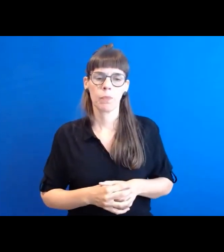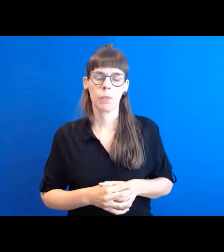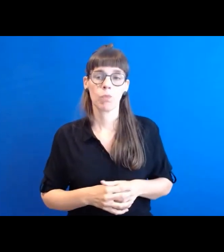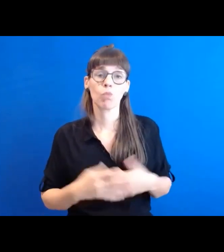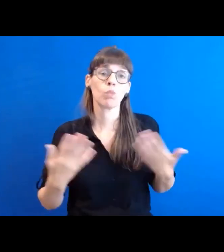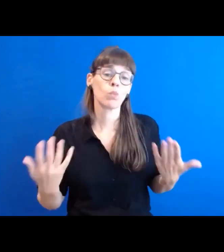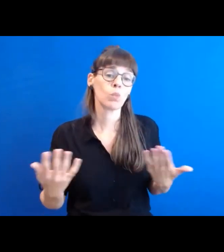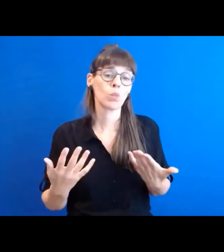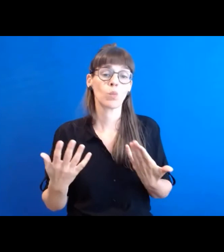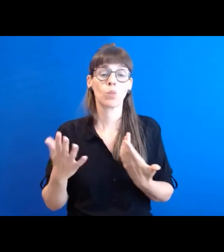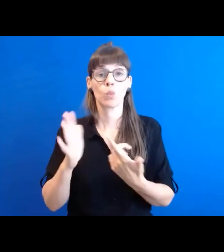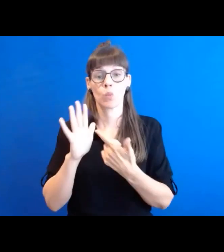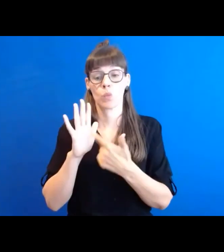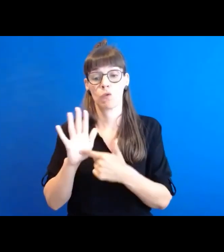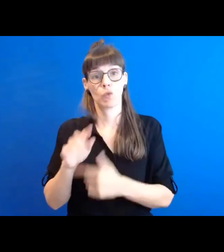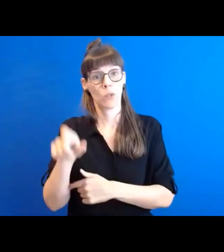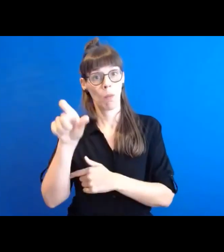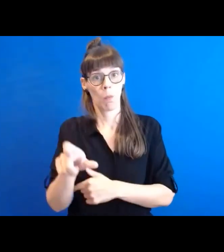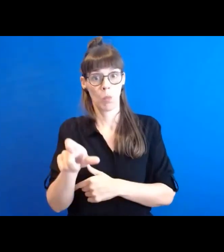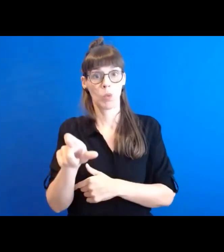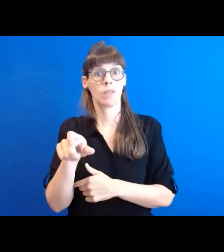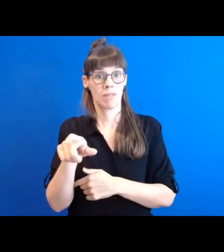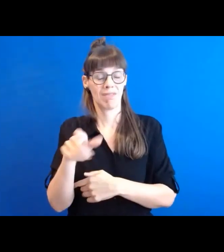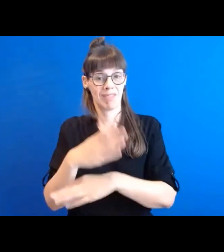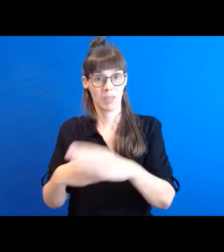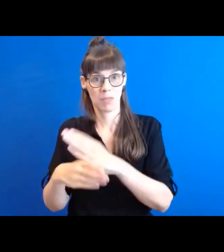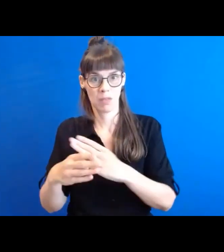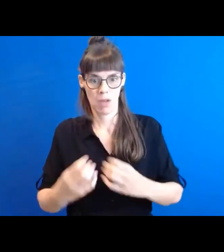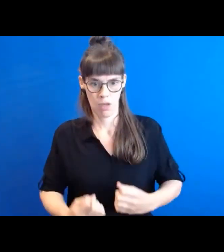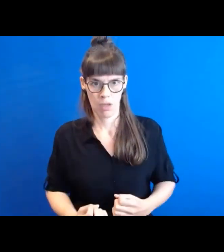anxiety. For example,